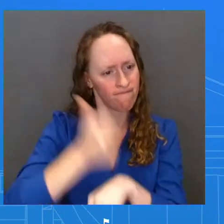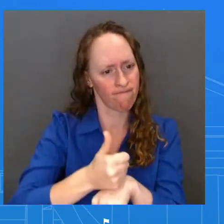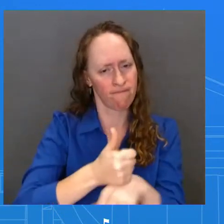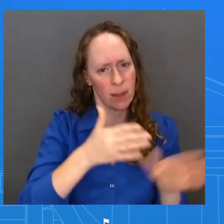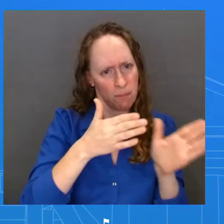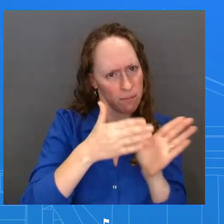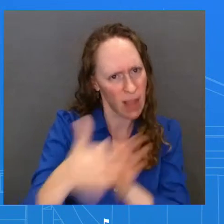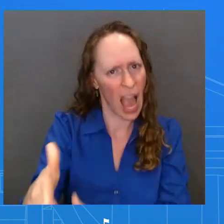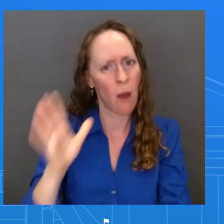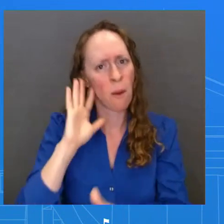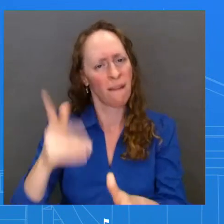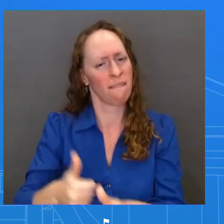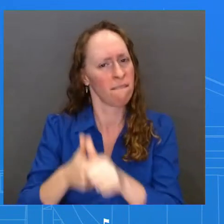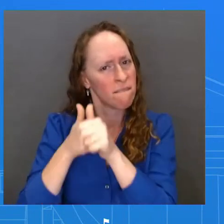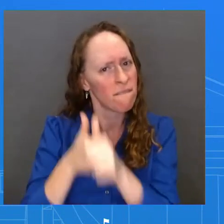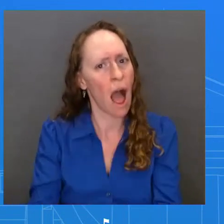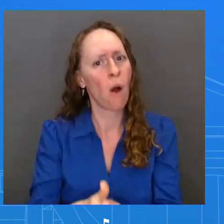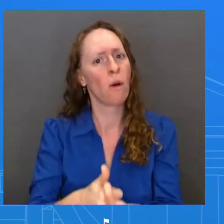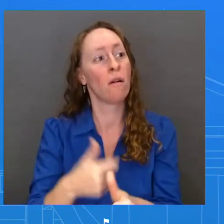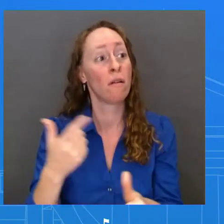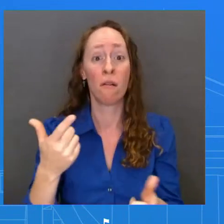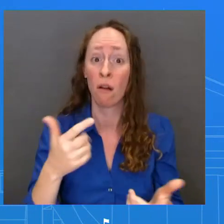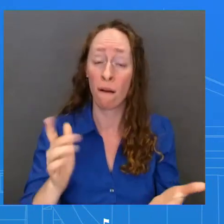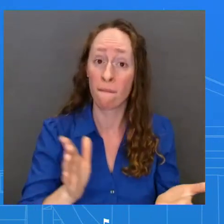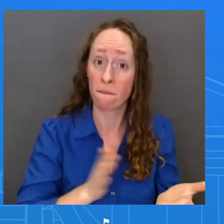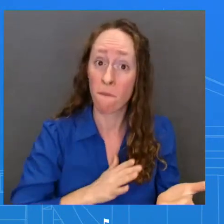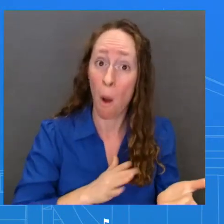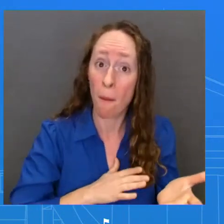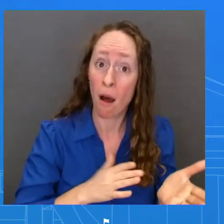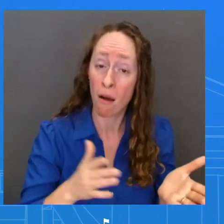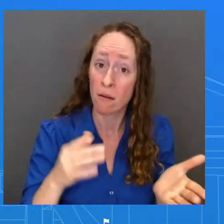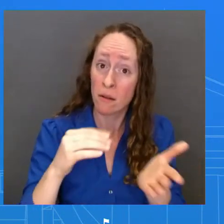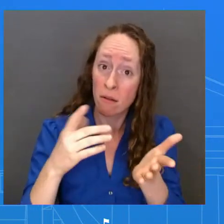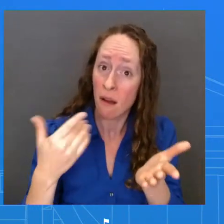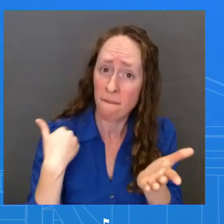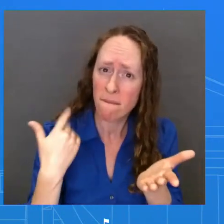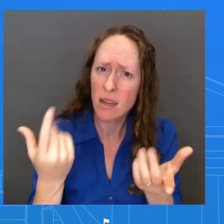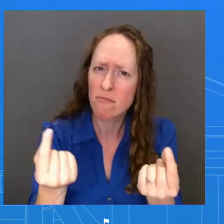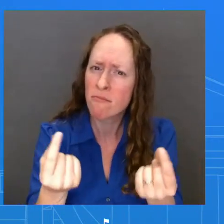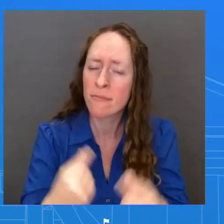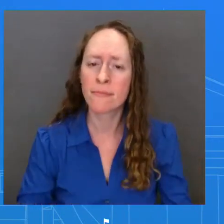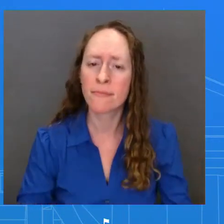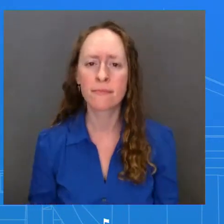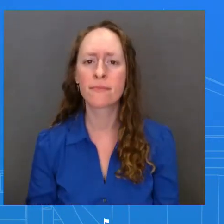So, the three countries are putting pen to paper to say,